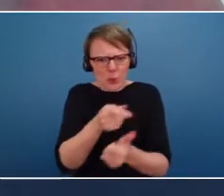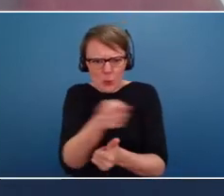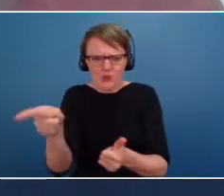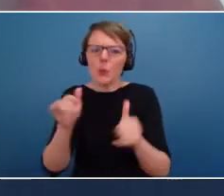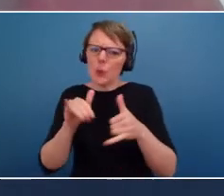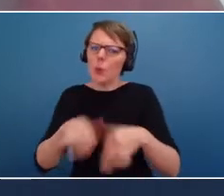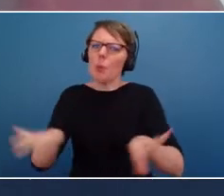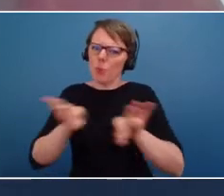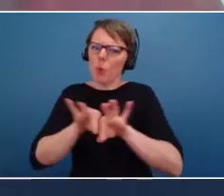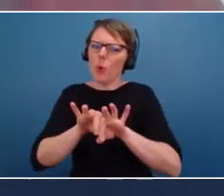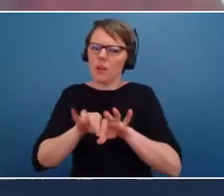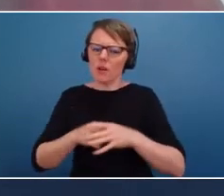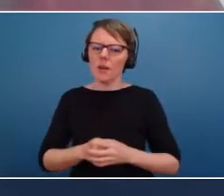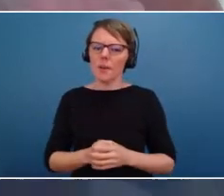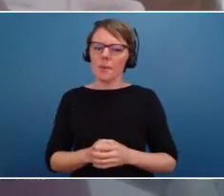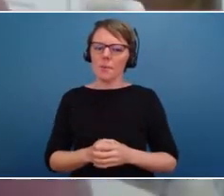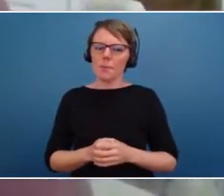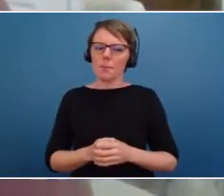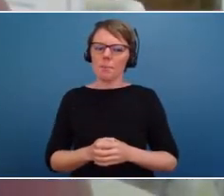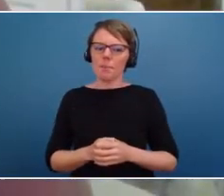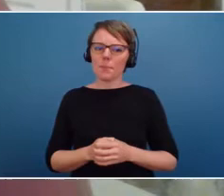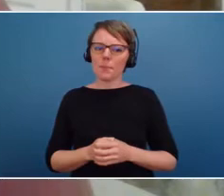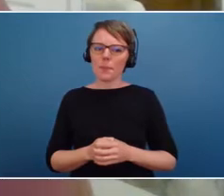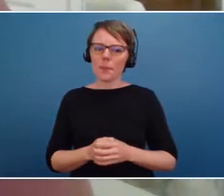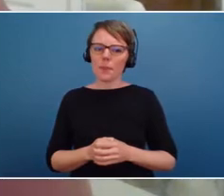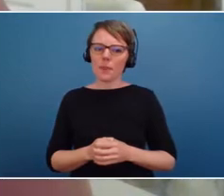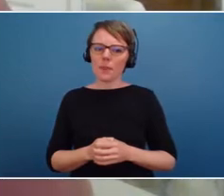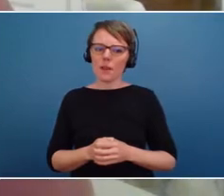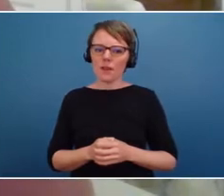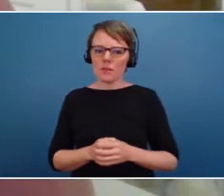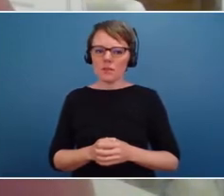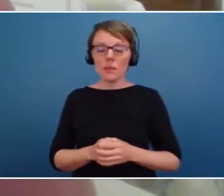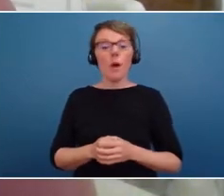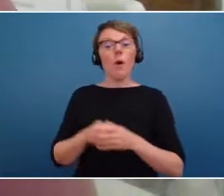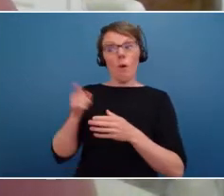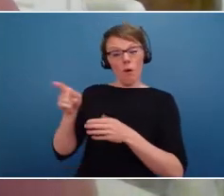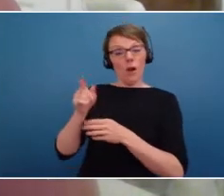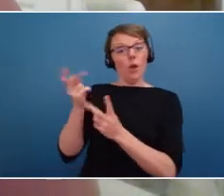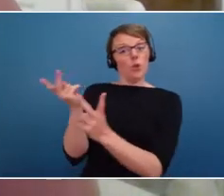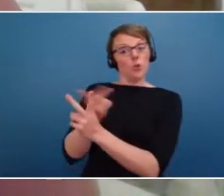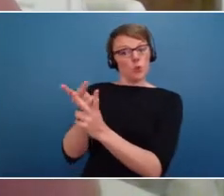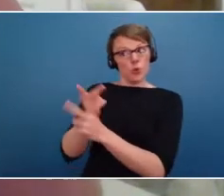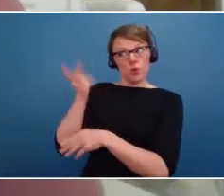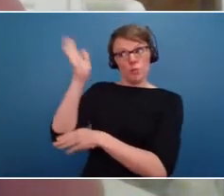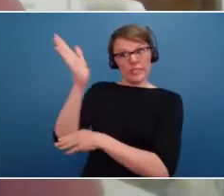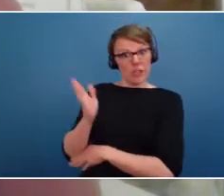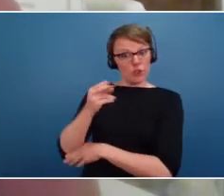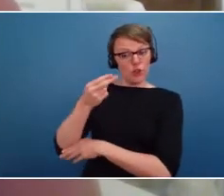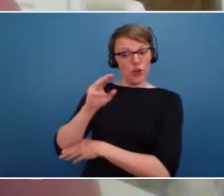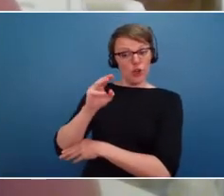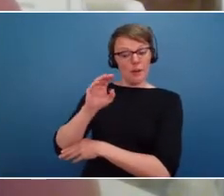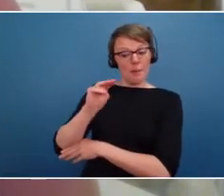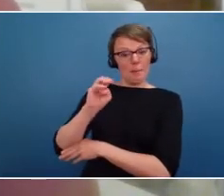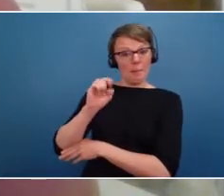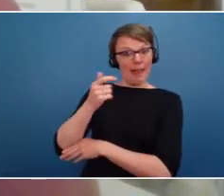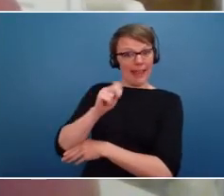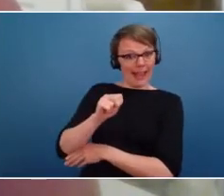an opportunity to engage with Megan and Hector on Twitter @MSFTenable after this webinar.